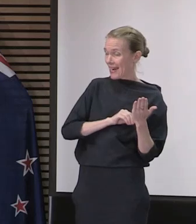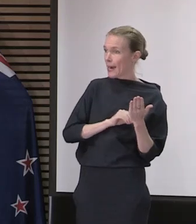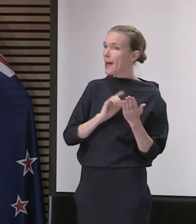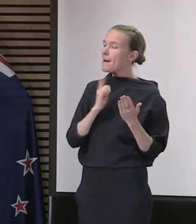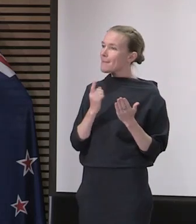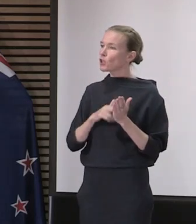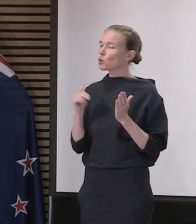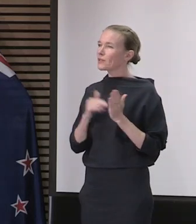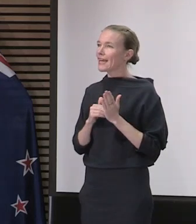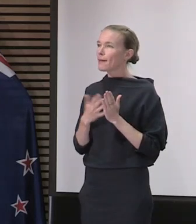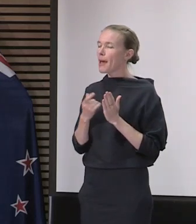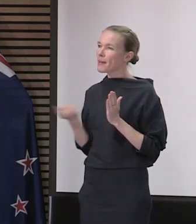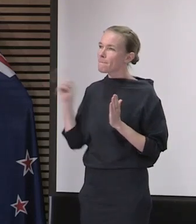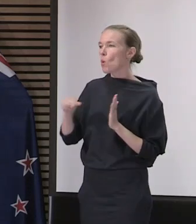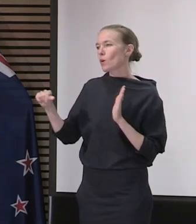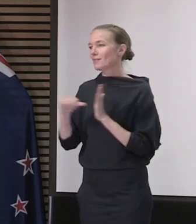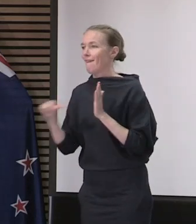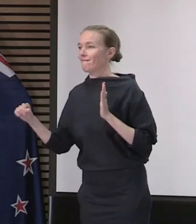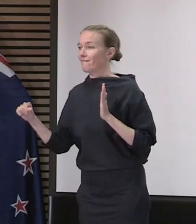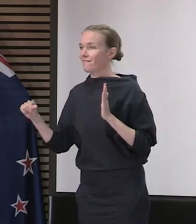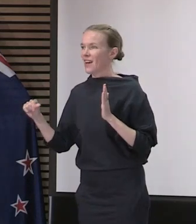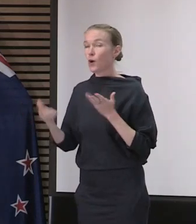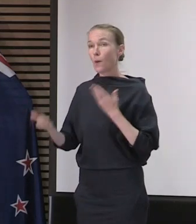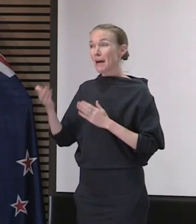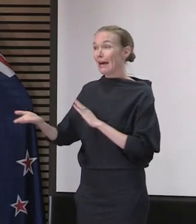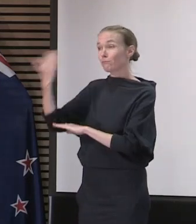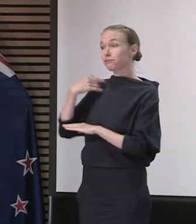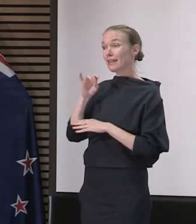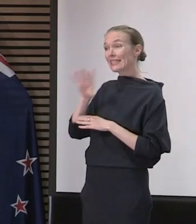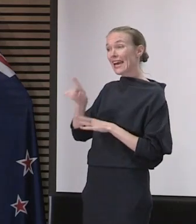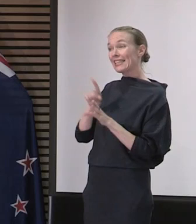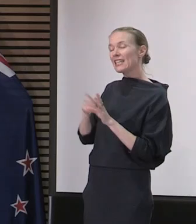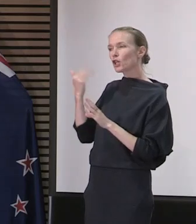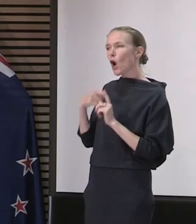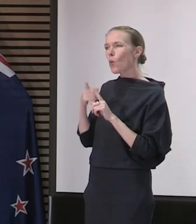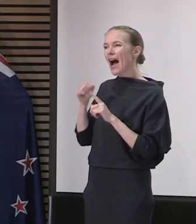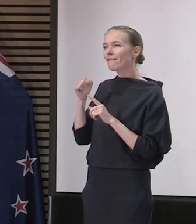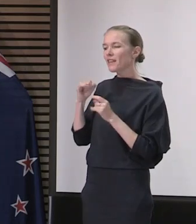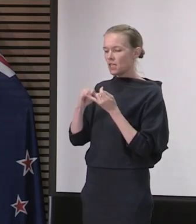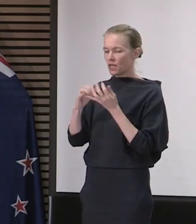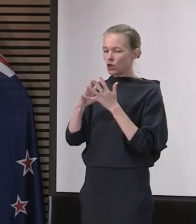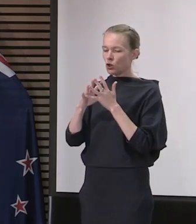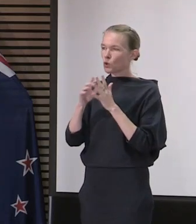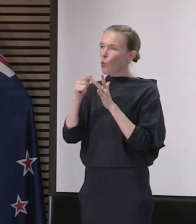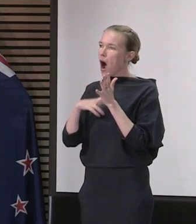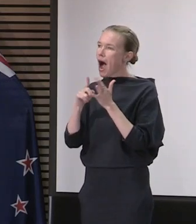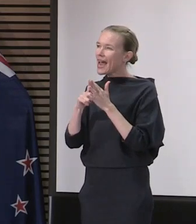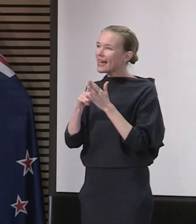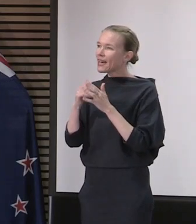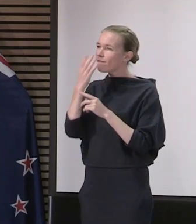really still very consistent with what is in the pandemic influenza planet that we have taken them a lot further than